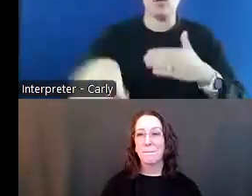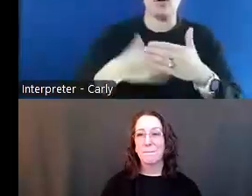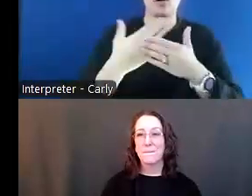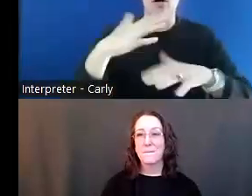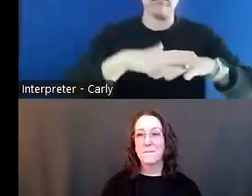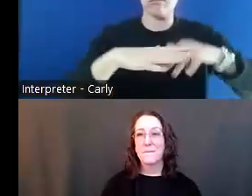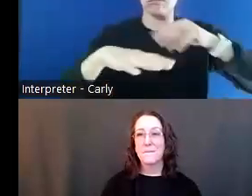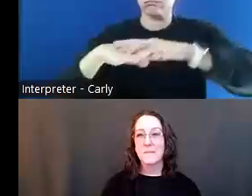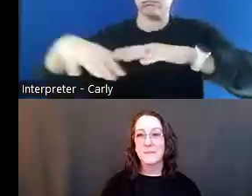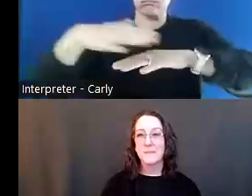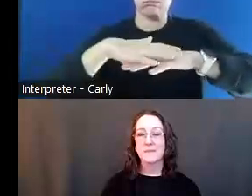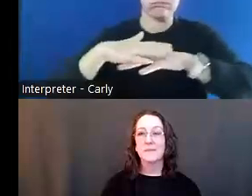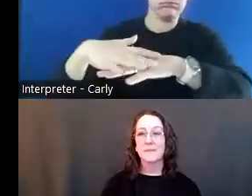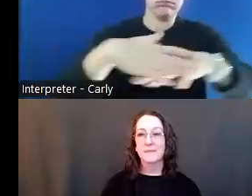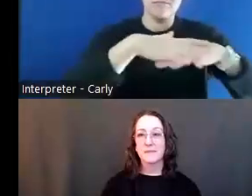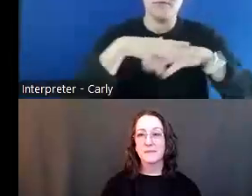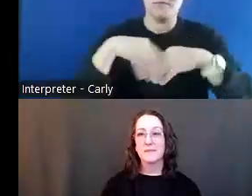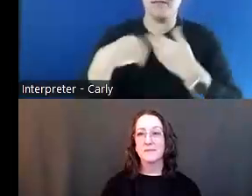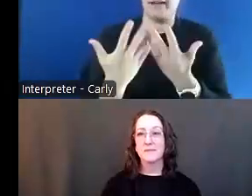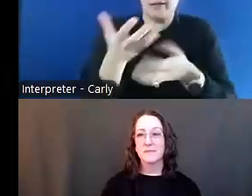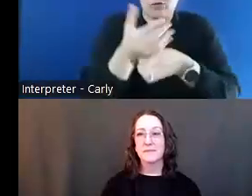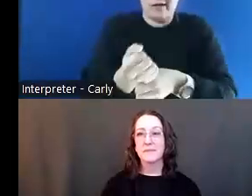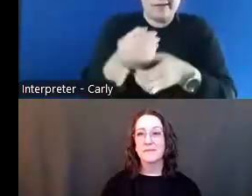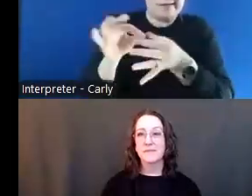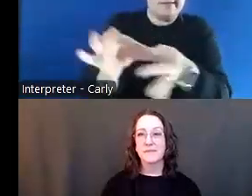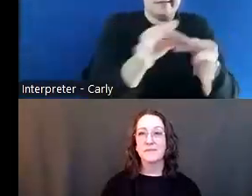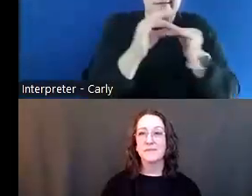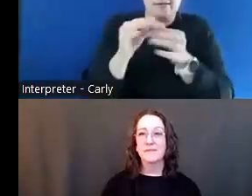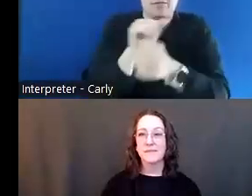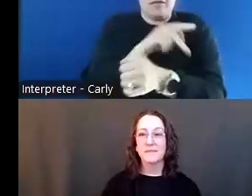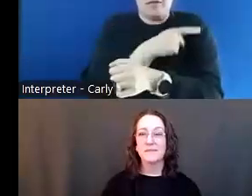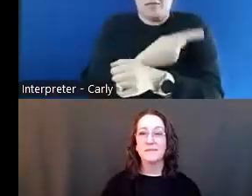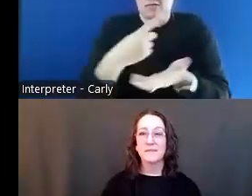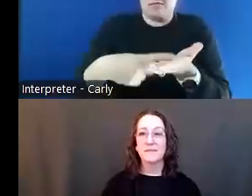working on our trust with each other and with the patient to open up those spheres in a different